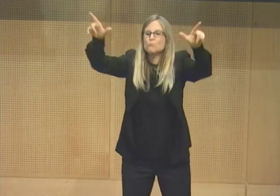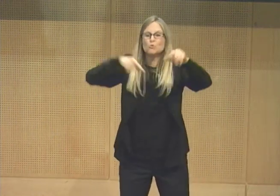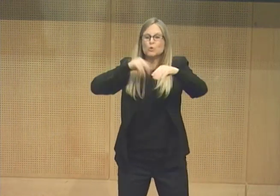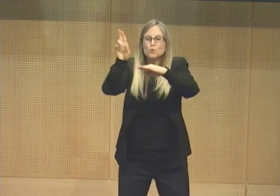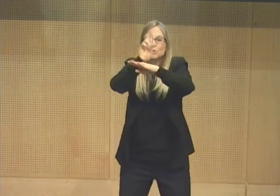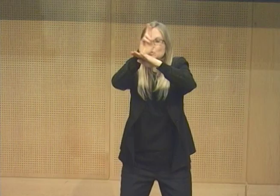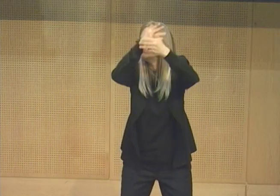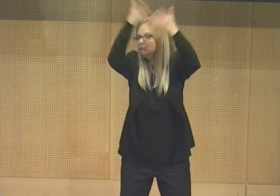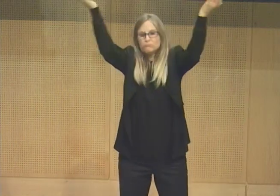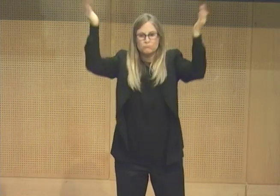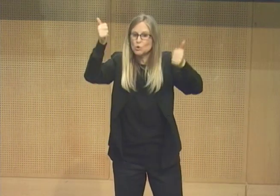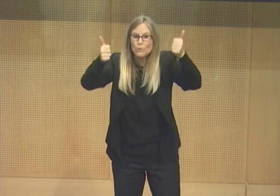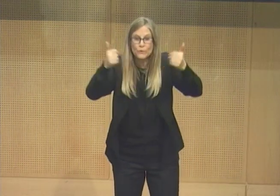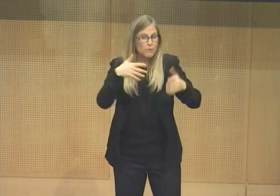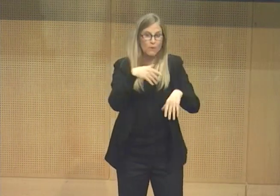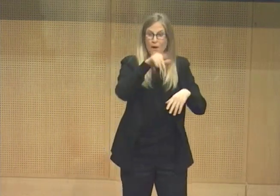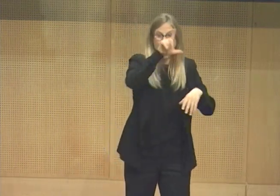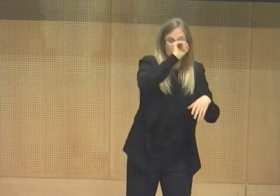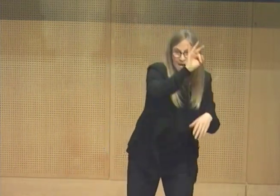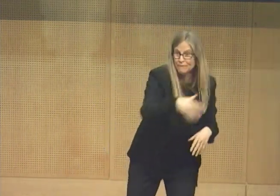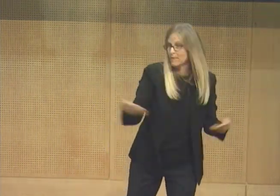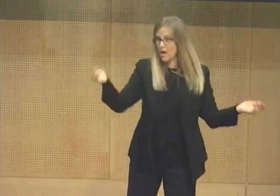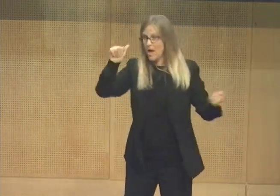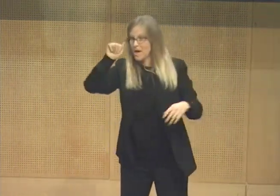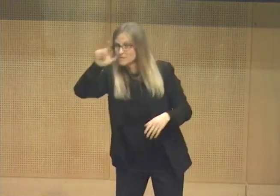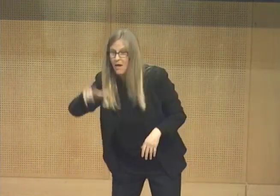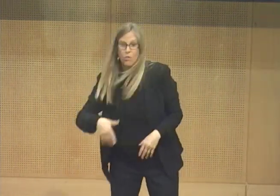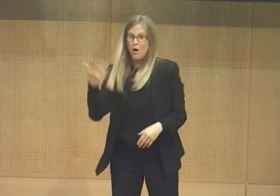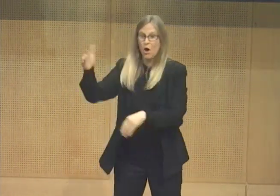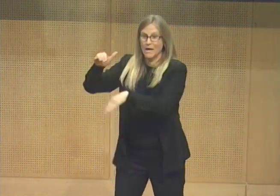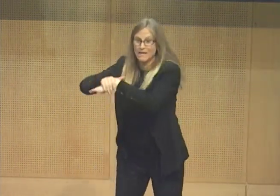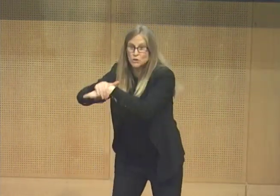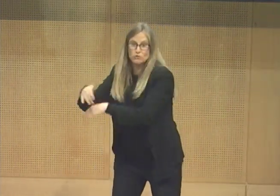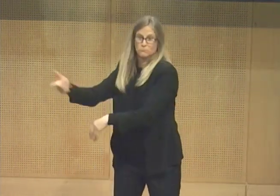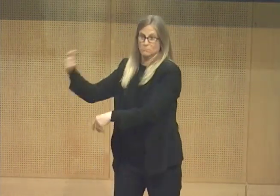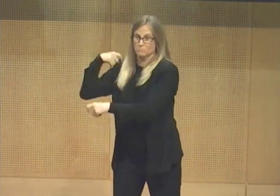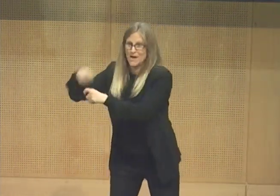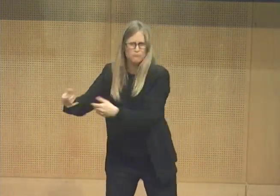whatever language you use--LSF, English, Spanish, what have you,